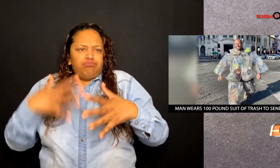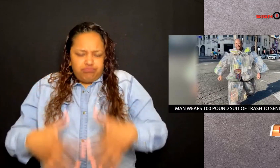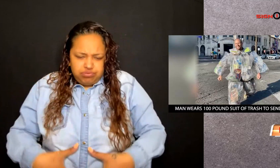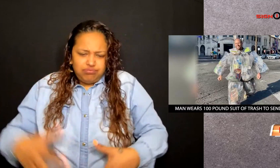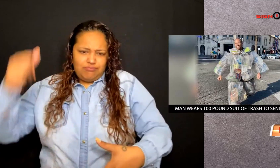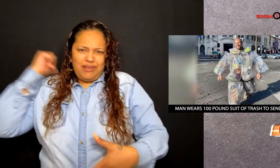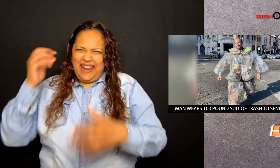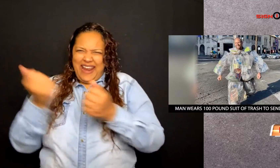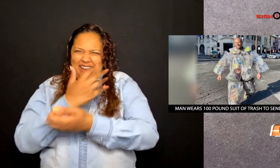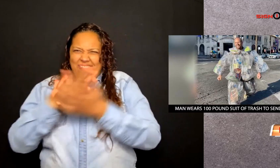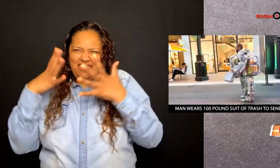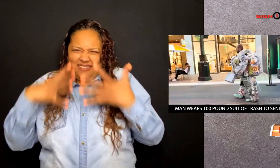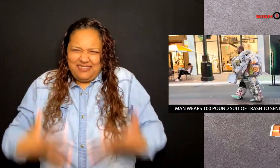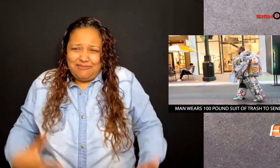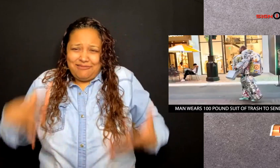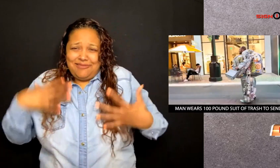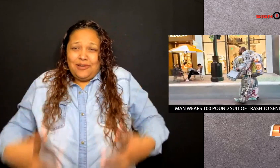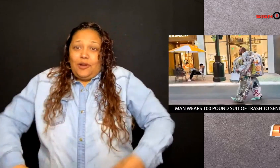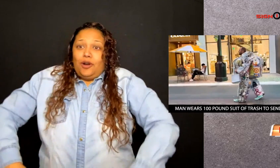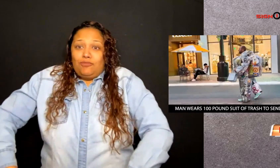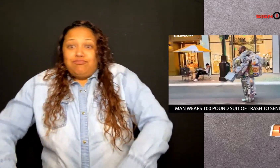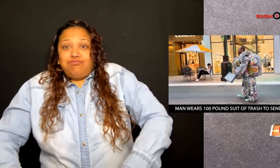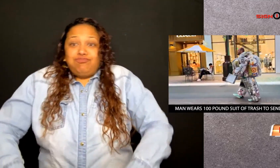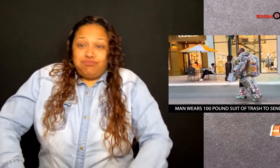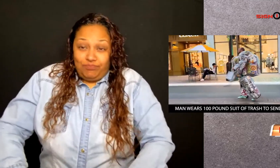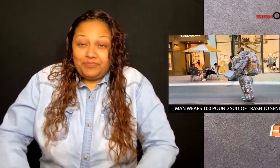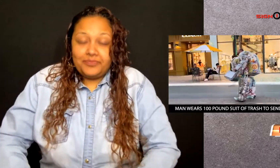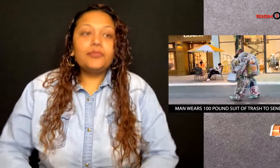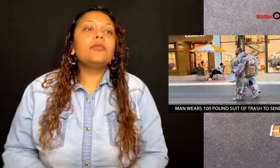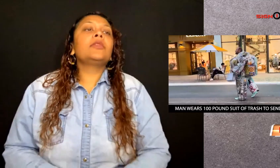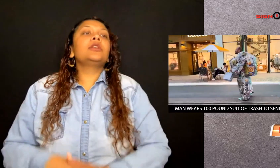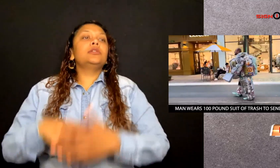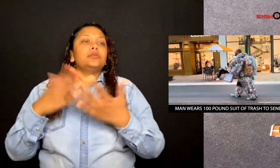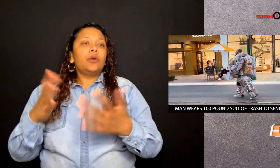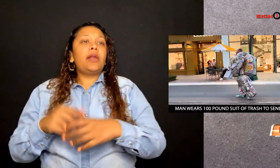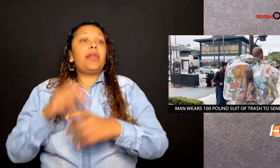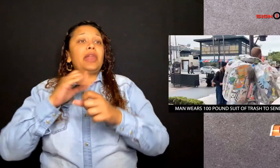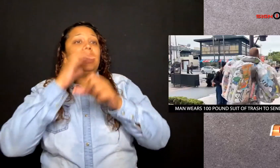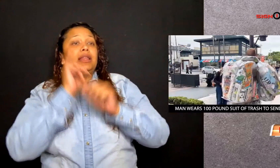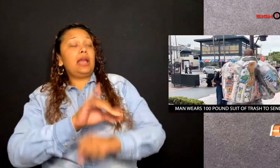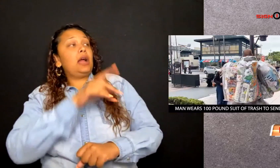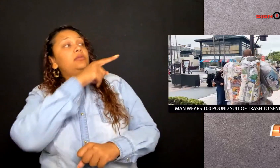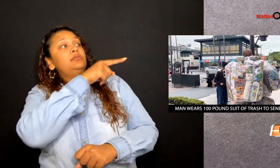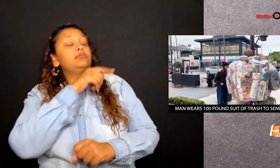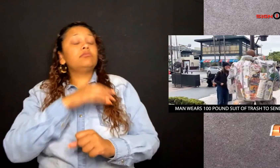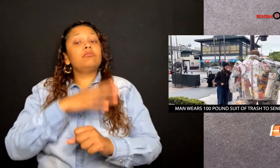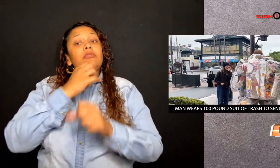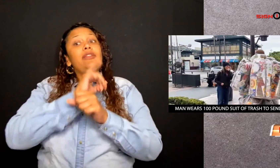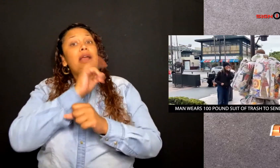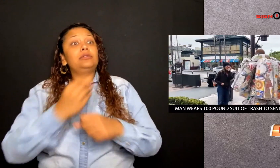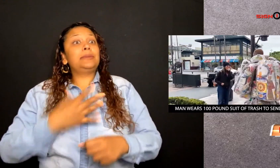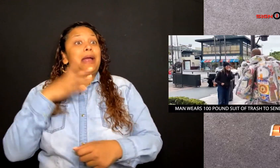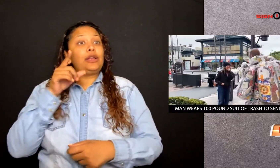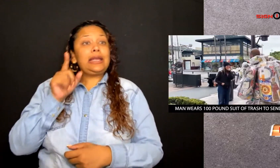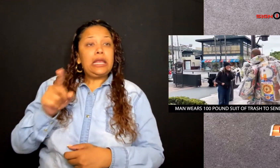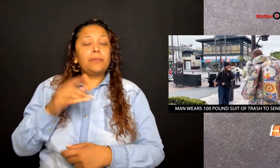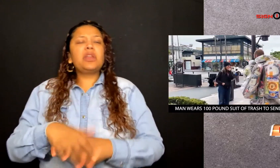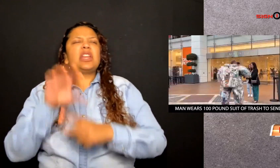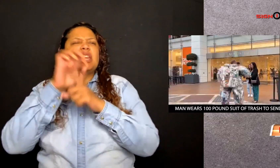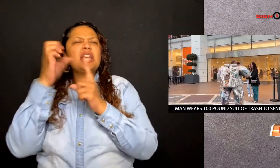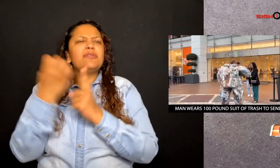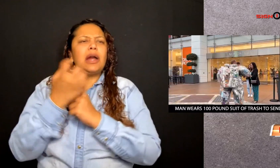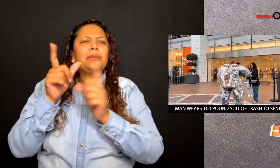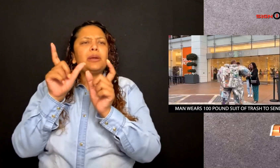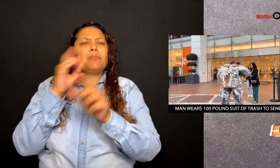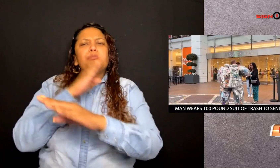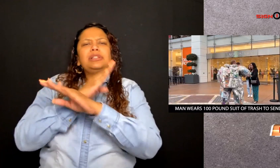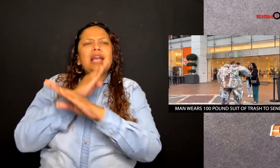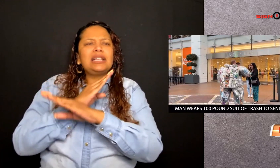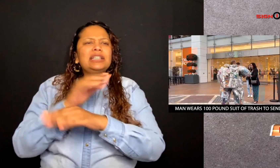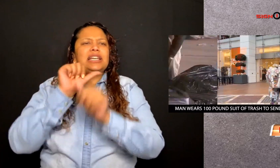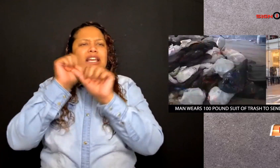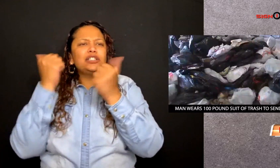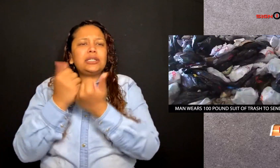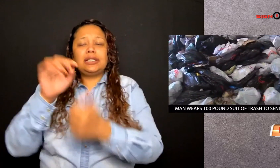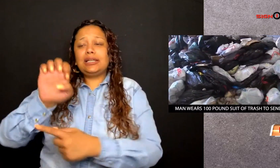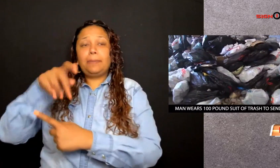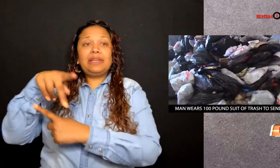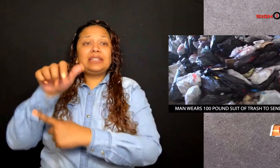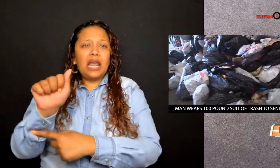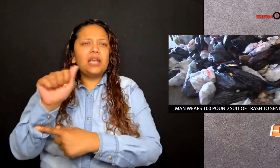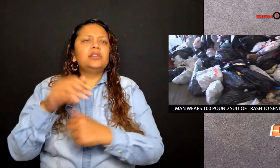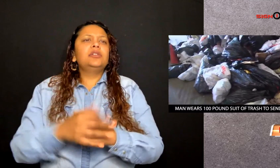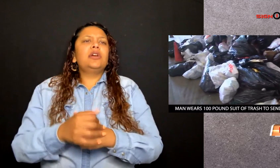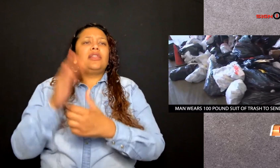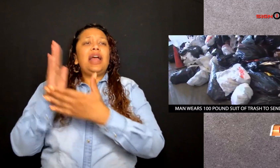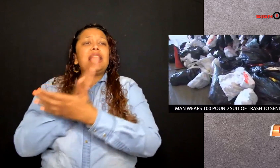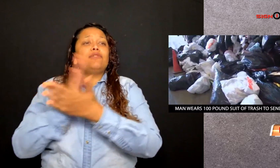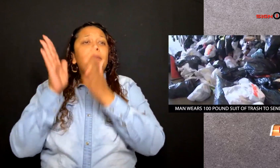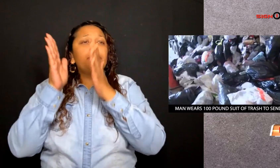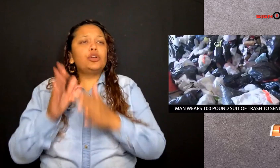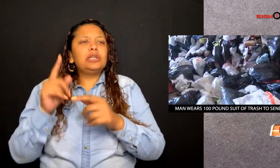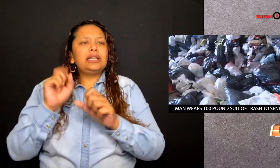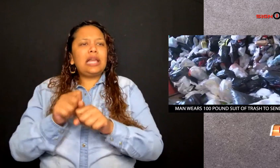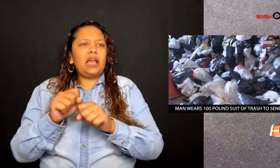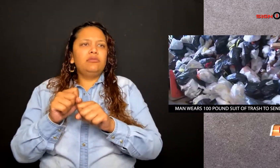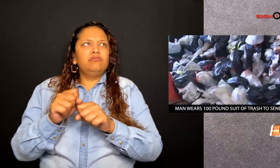to his arms legs stomach and back according to the Environmental Protection